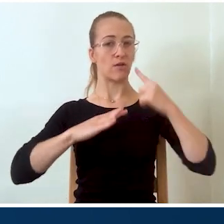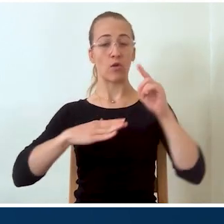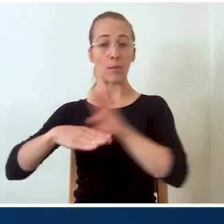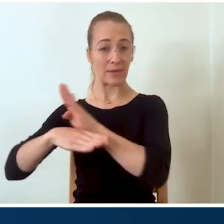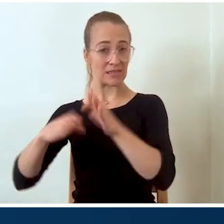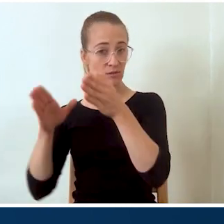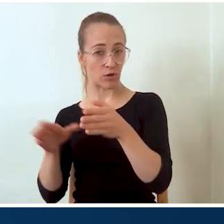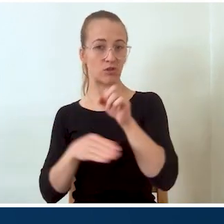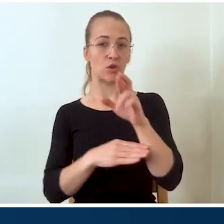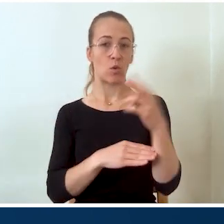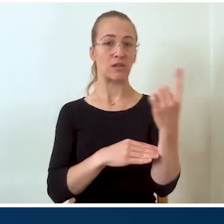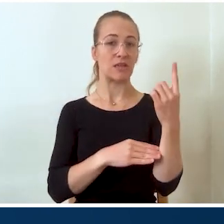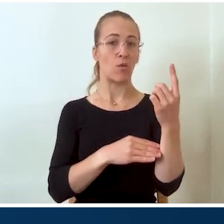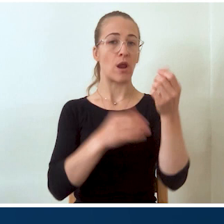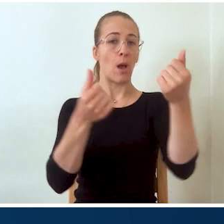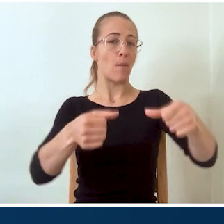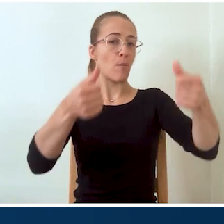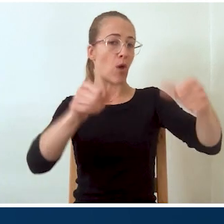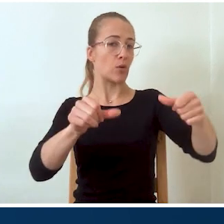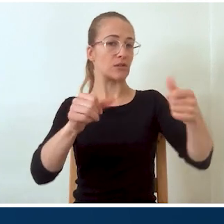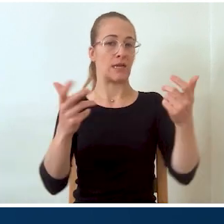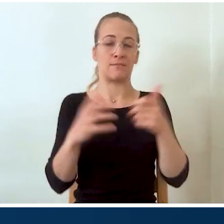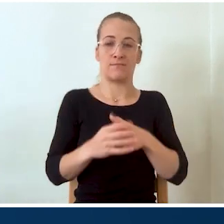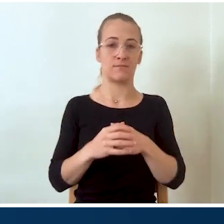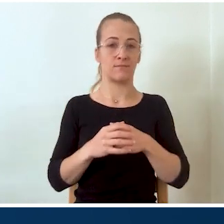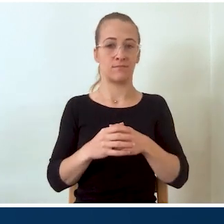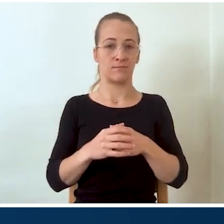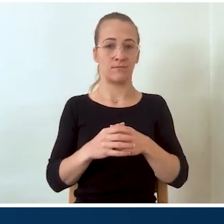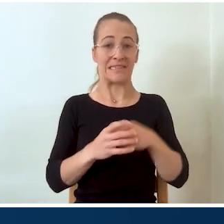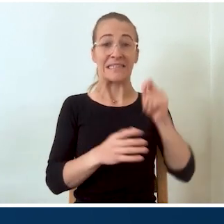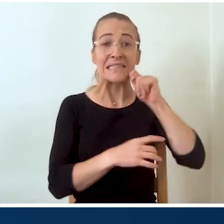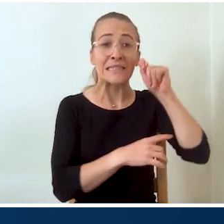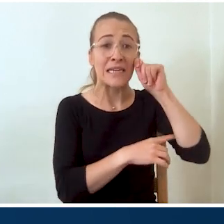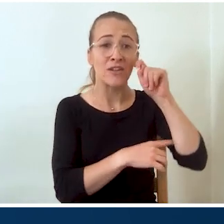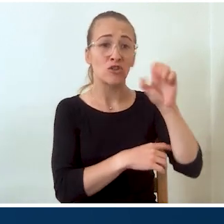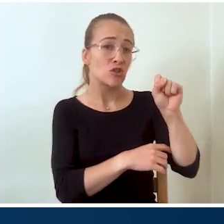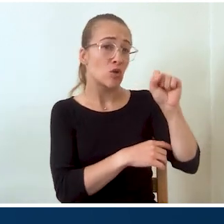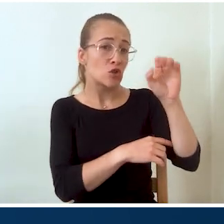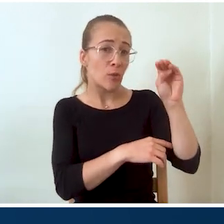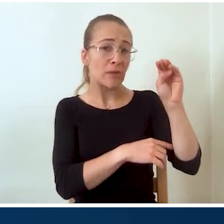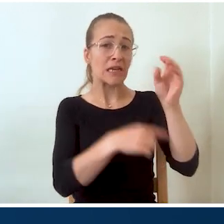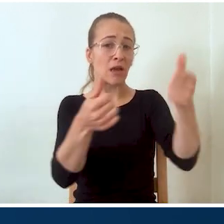or even someone who's posting something, a teenager on social media of some sort?